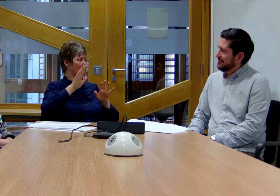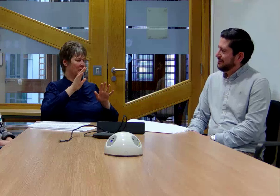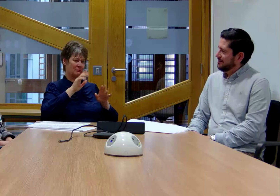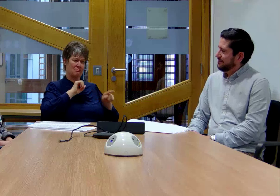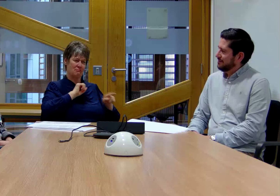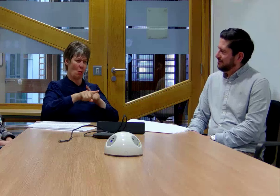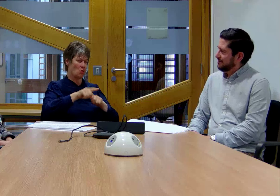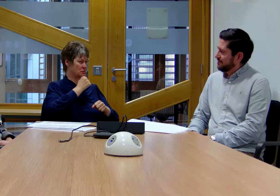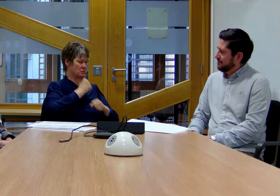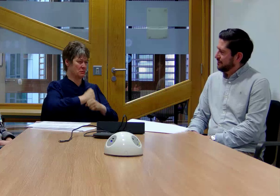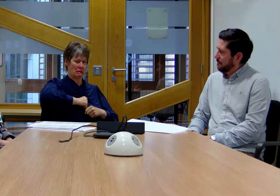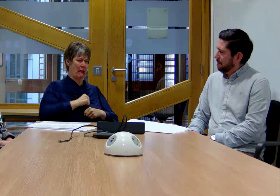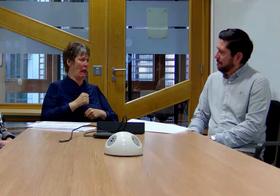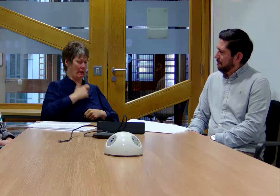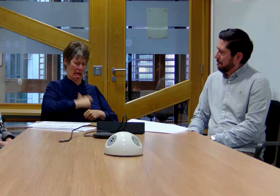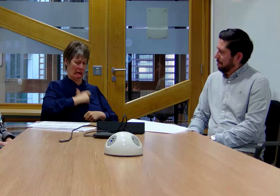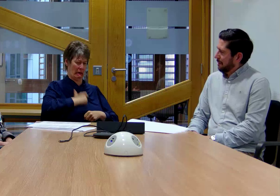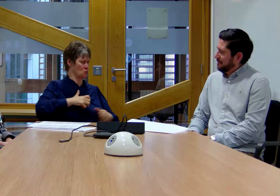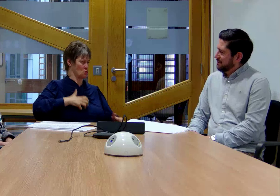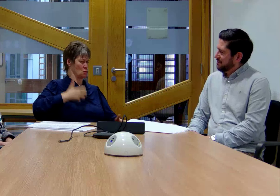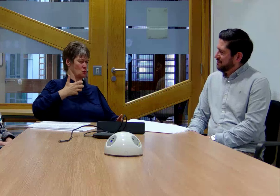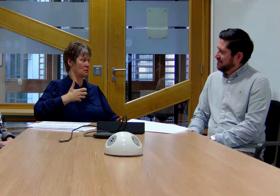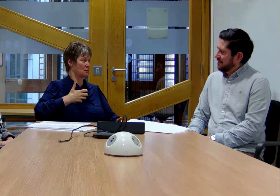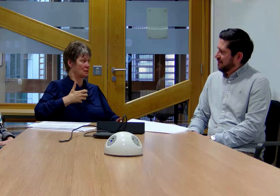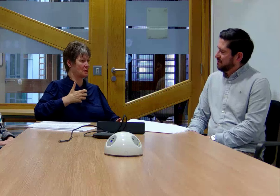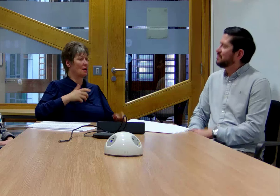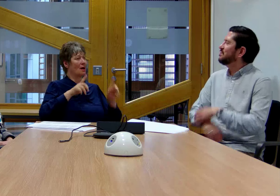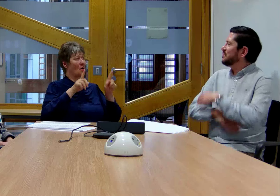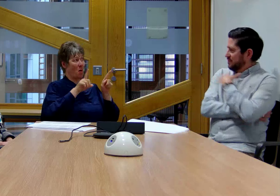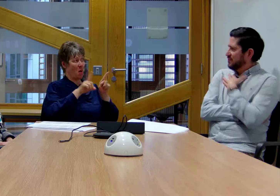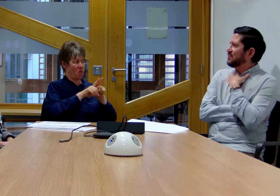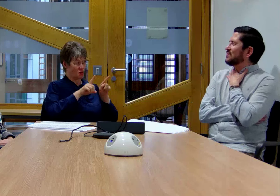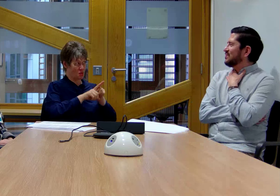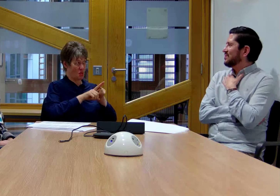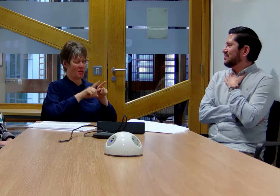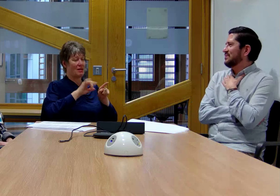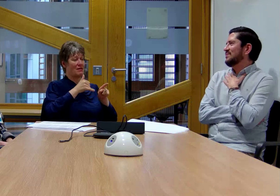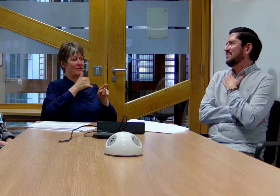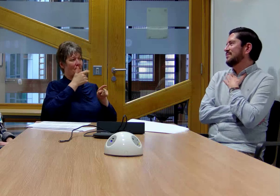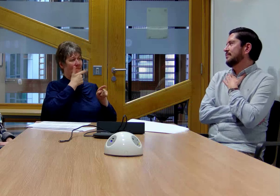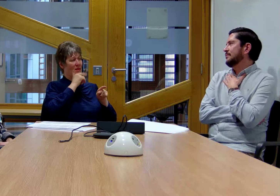Orkney and Shetland. So that is something that really gets Gaelic speakers wound up. The other one is when people